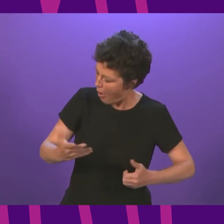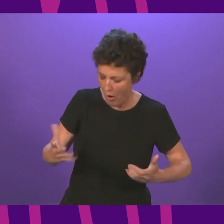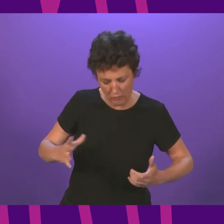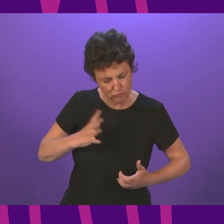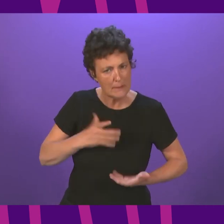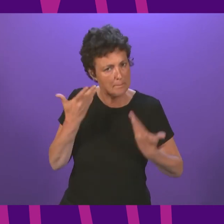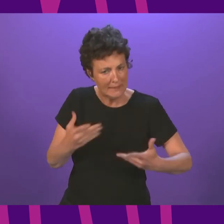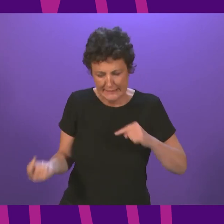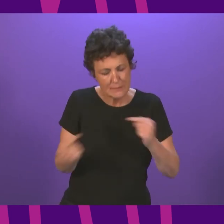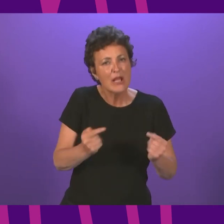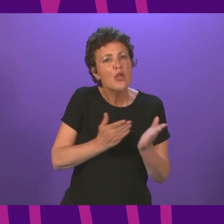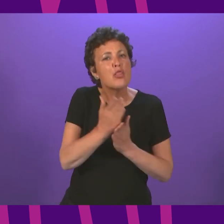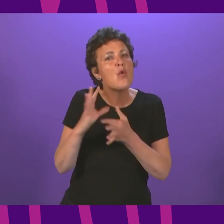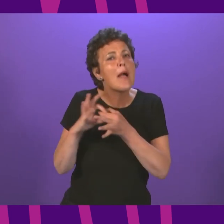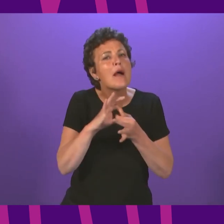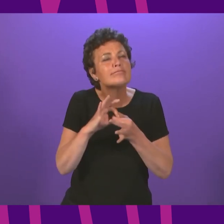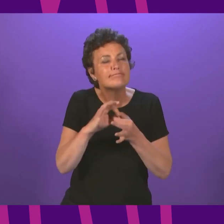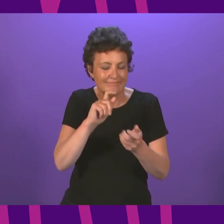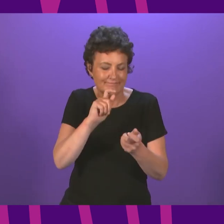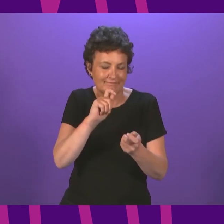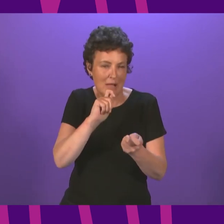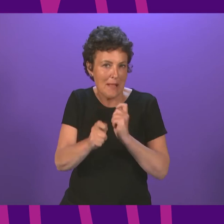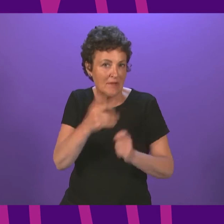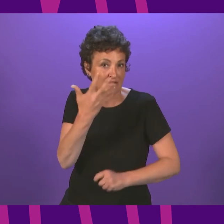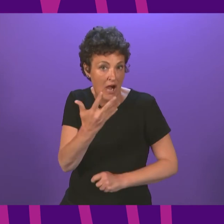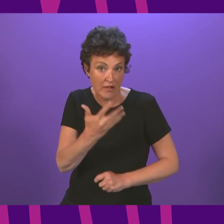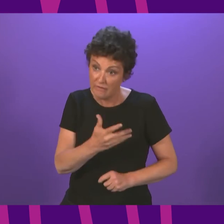having been informed of the purport of the Coronavirus (Extension and Expiry) (Scotland)